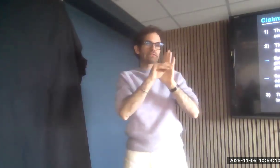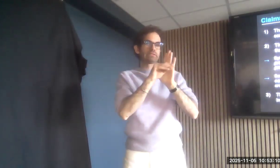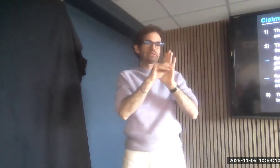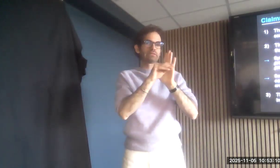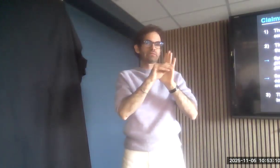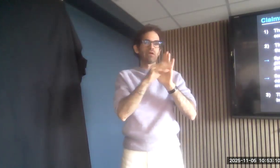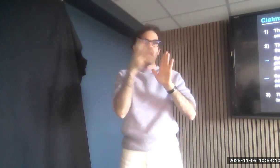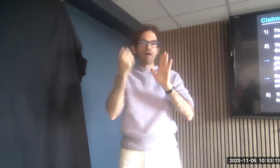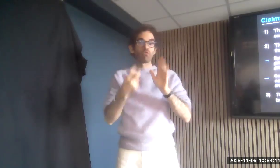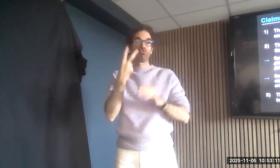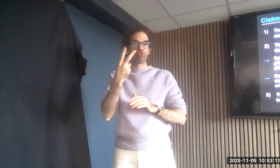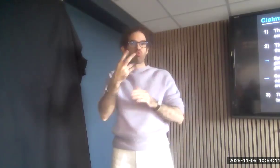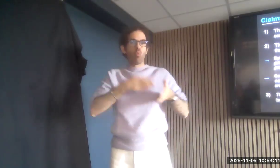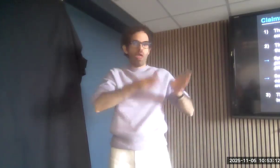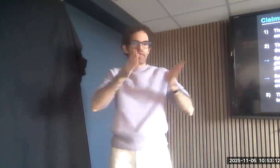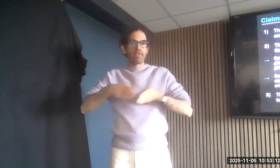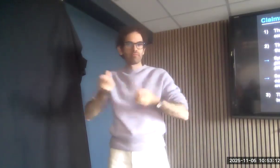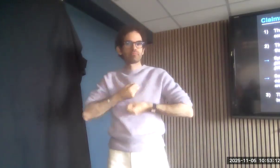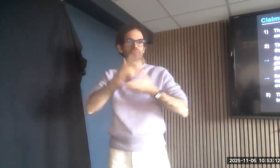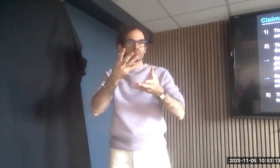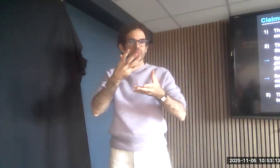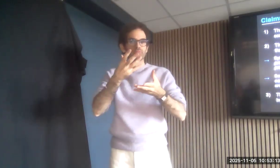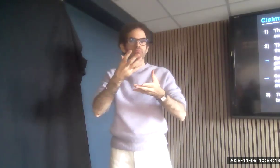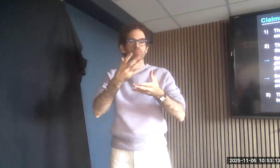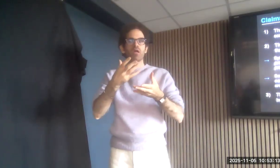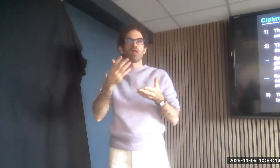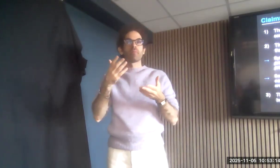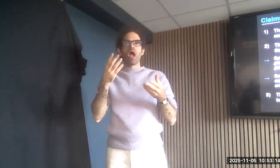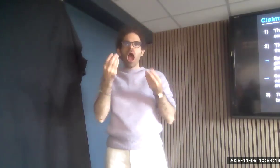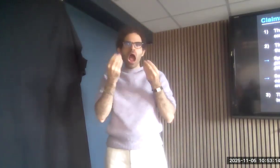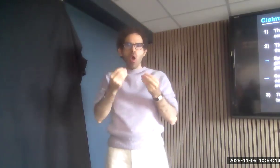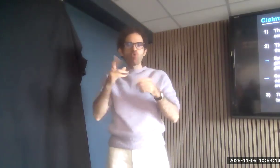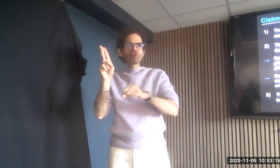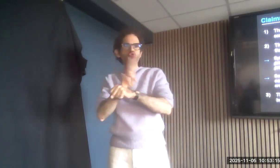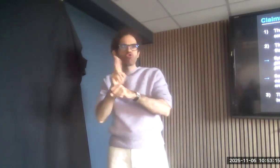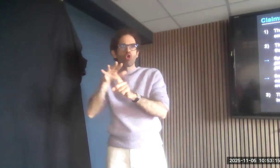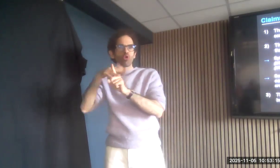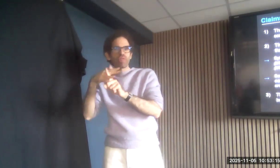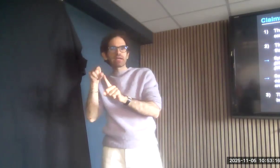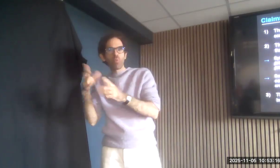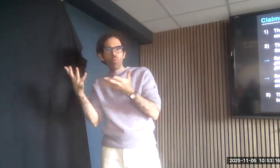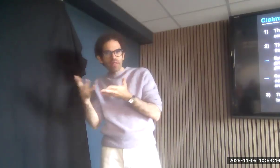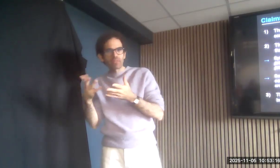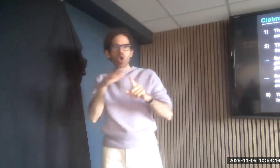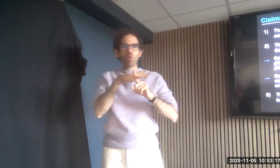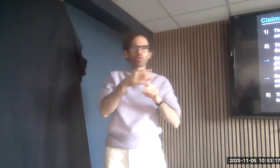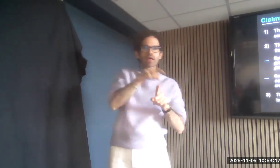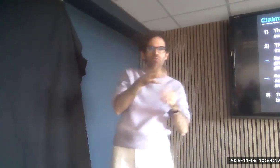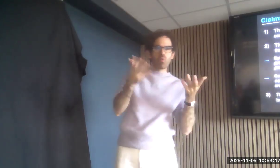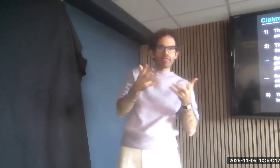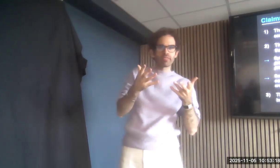So, In LSF, it we can use the causative give, and we can use iconicity.